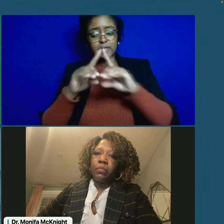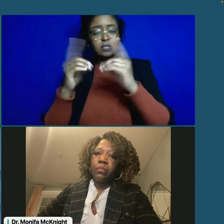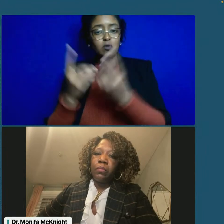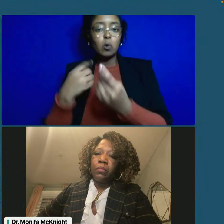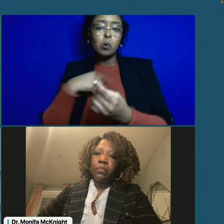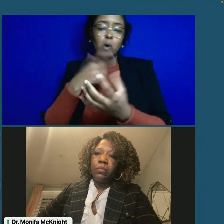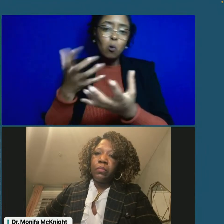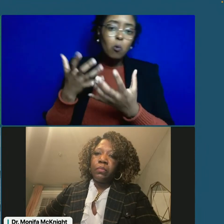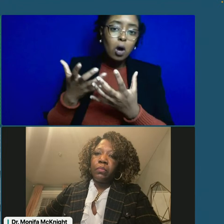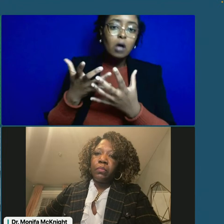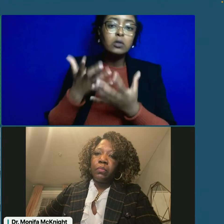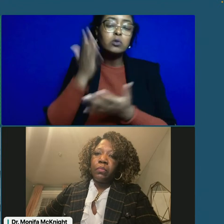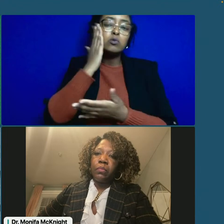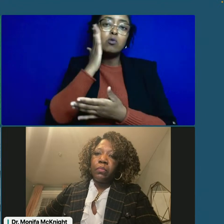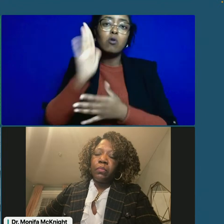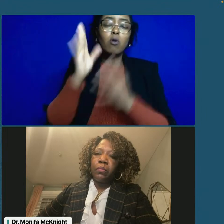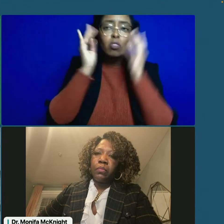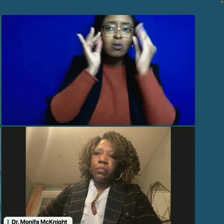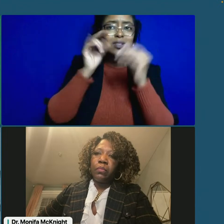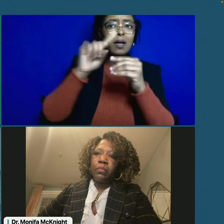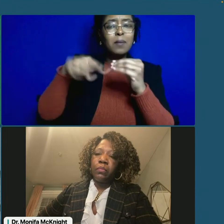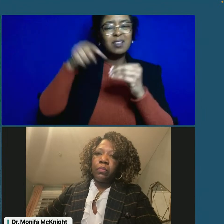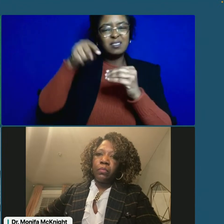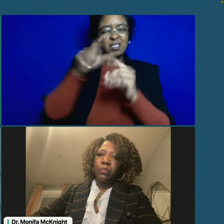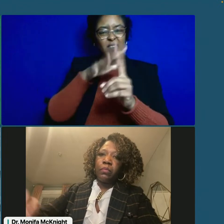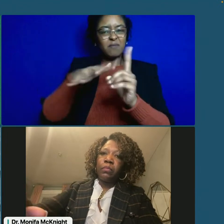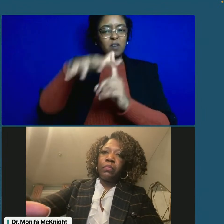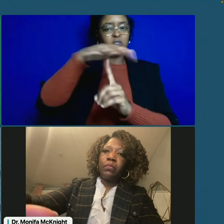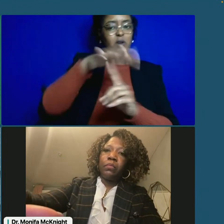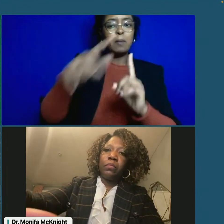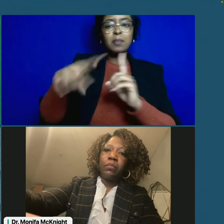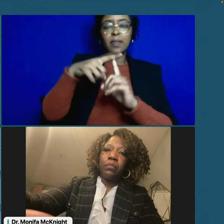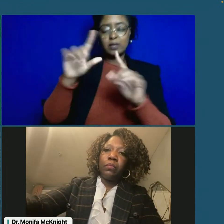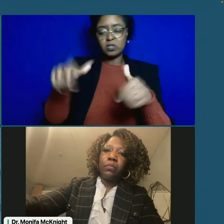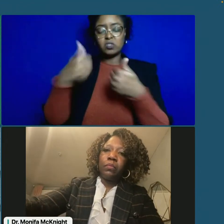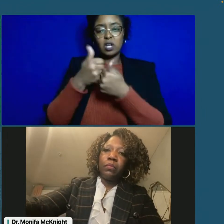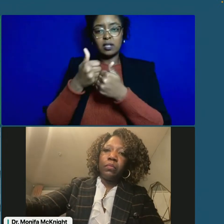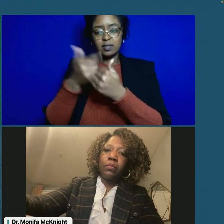country's most diverse districts. We love your thoughts